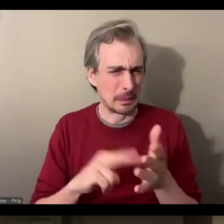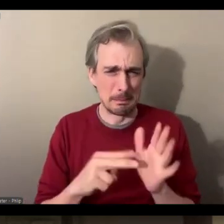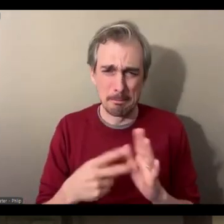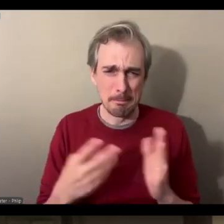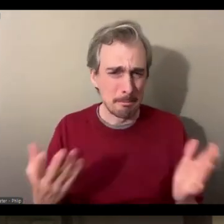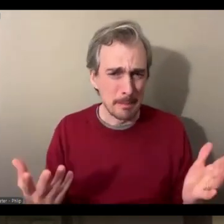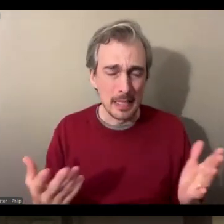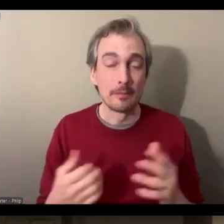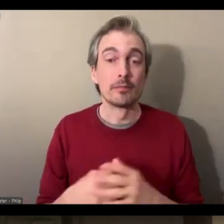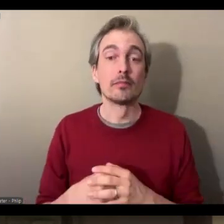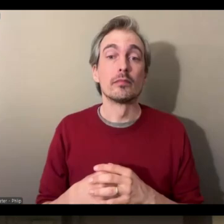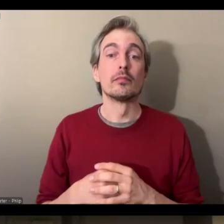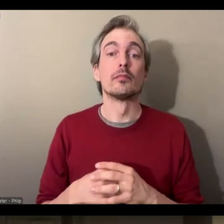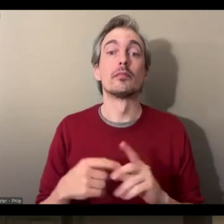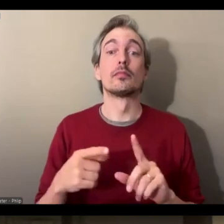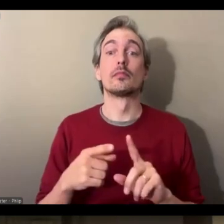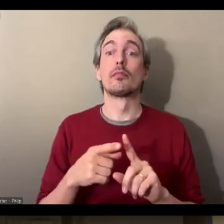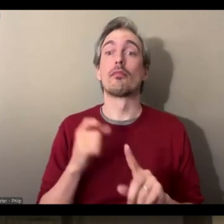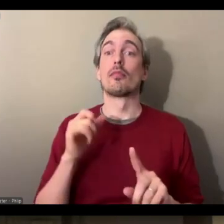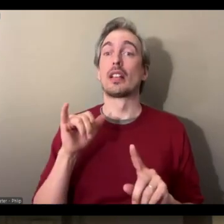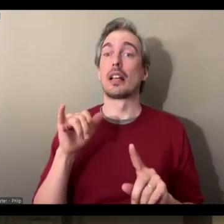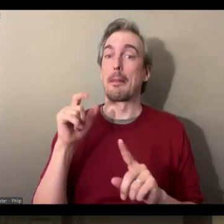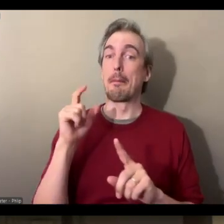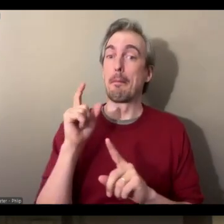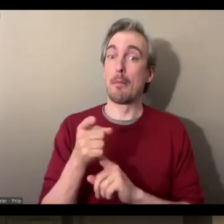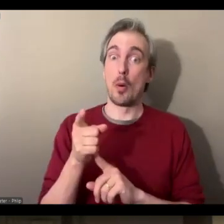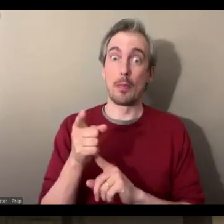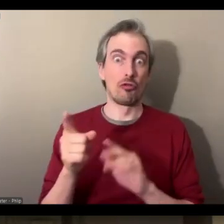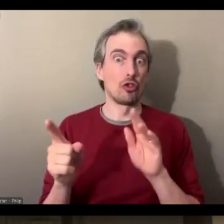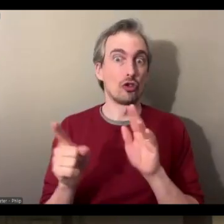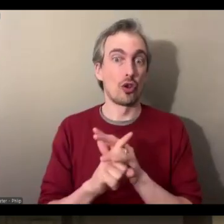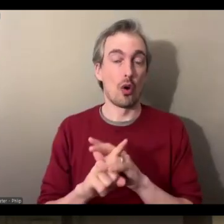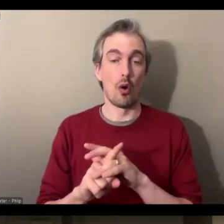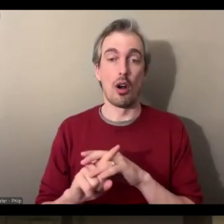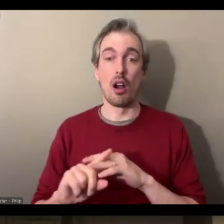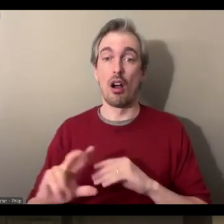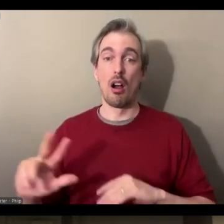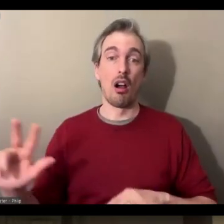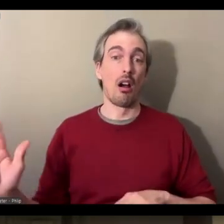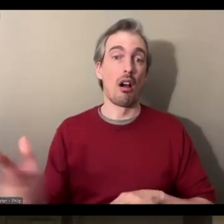so are they parking a car? Are they getting off of transit? Are they walking from somewhere? To